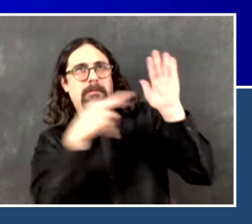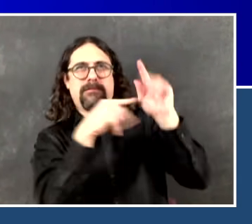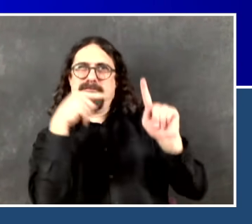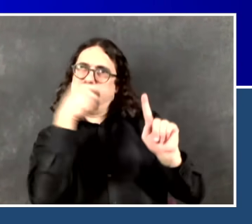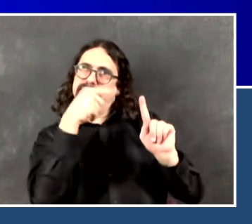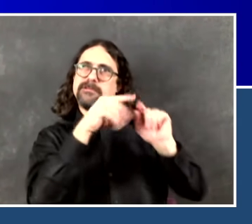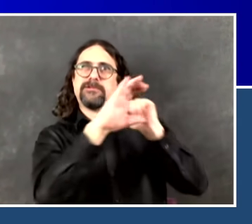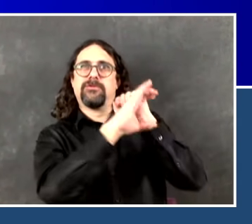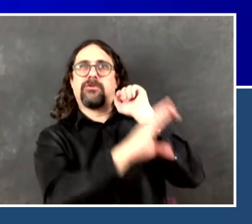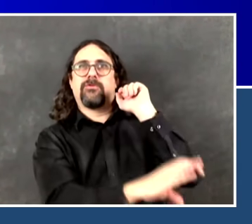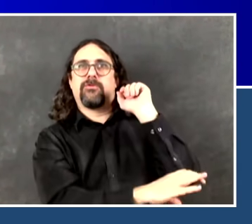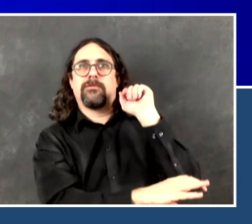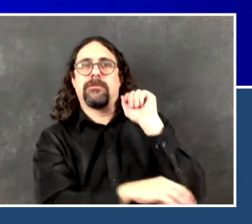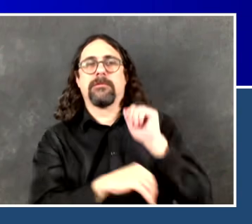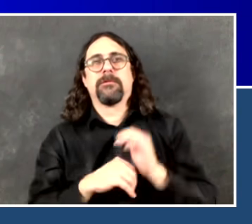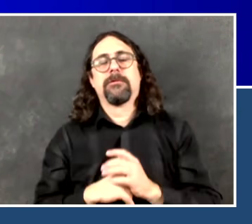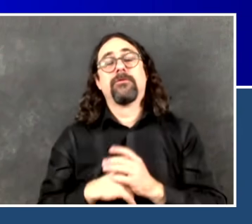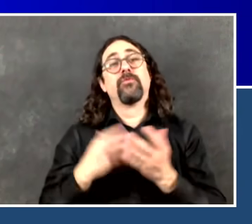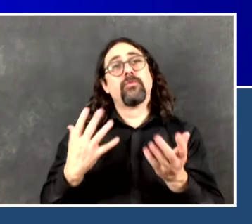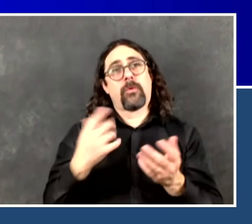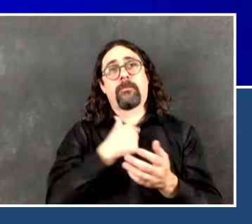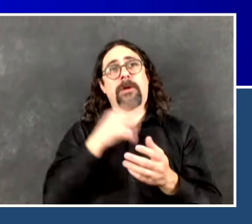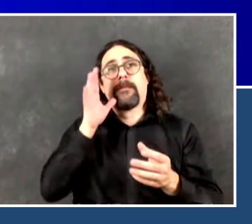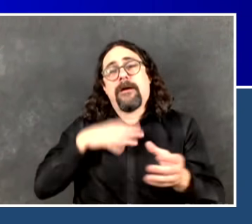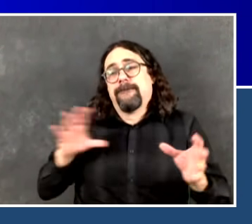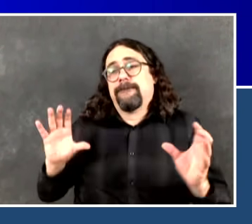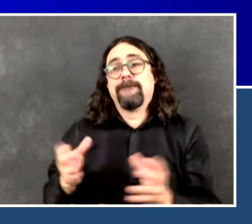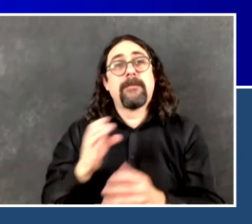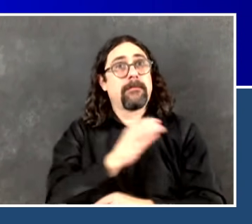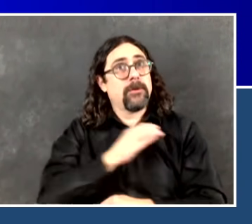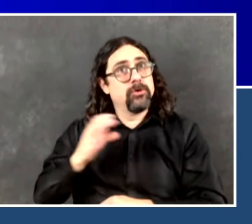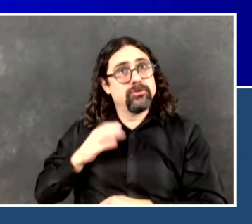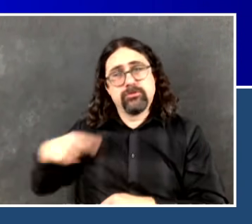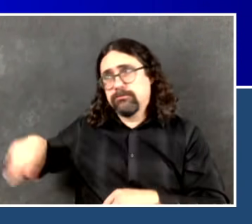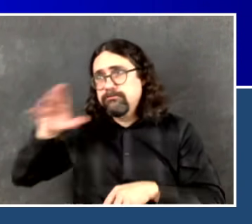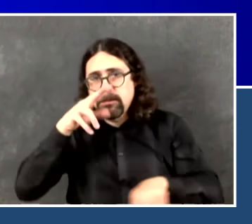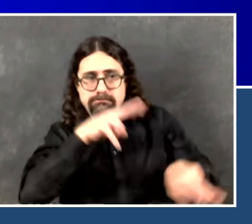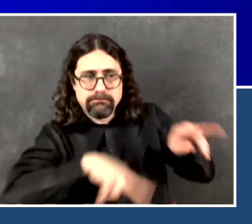AGAIN, HOEFPULYL SOMEDAY SOON WE'LL BE PUBLIC